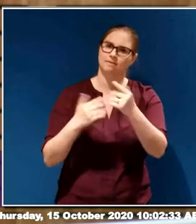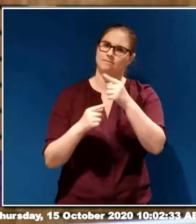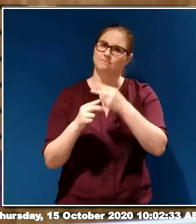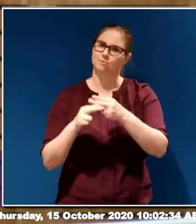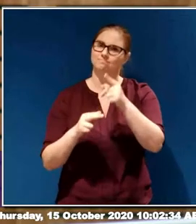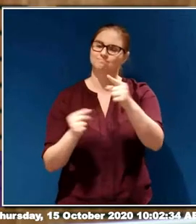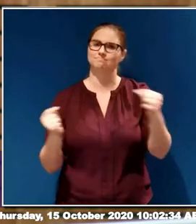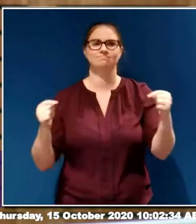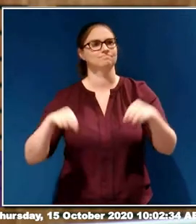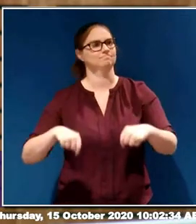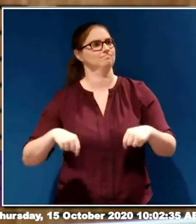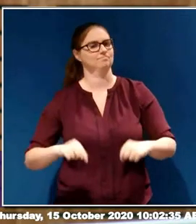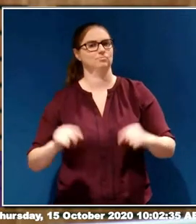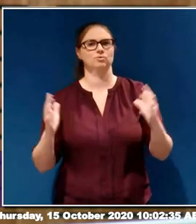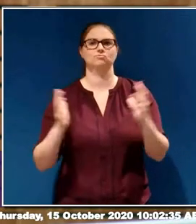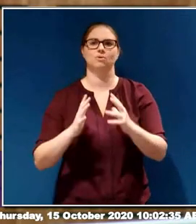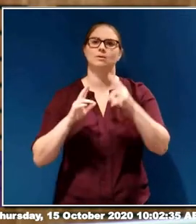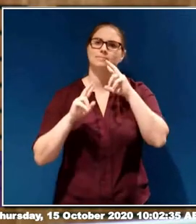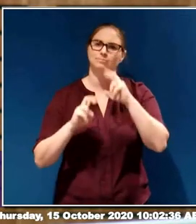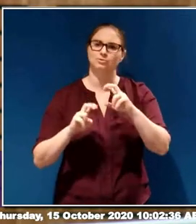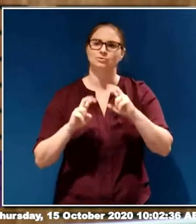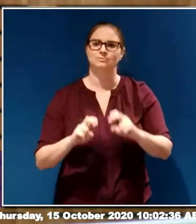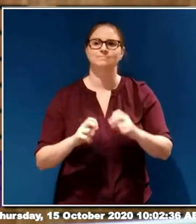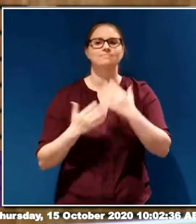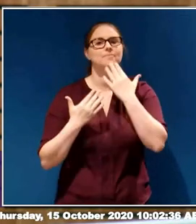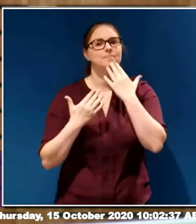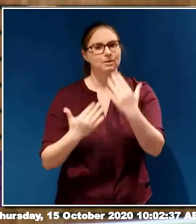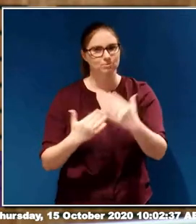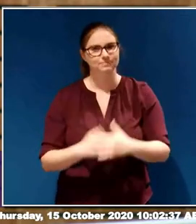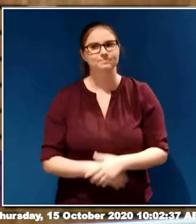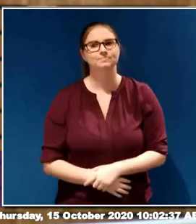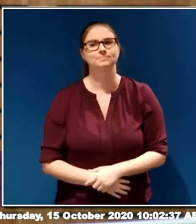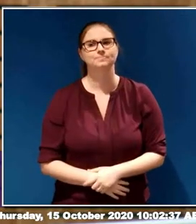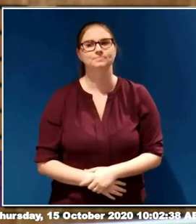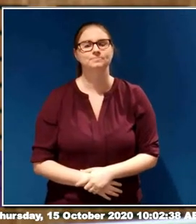We appreciate your attendance. If you wouldn't mind following the instructions